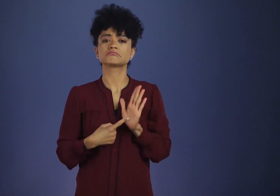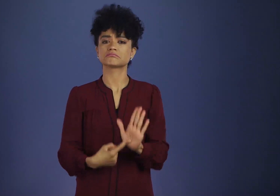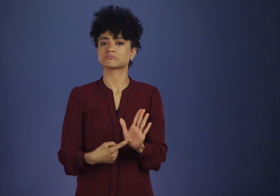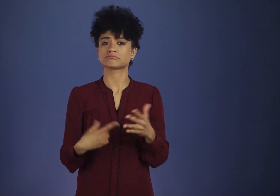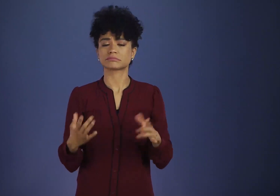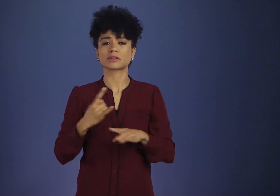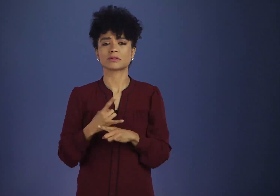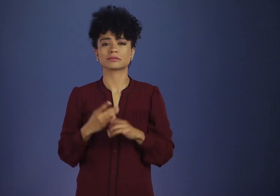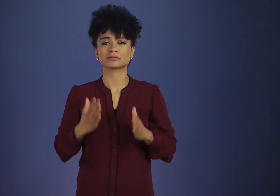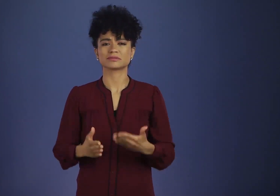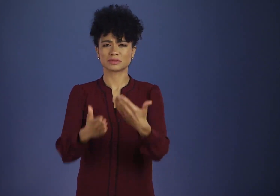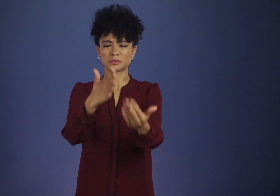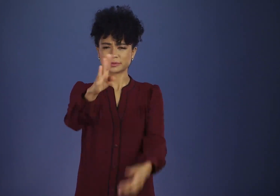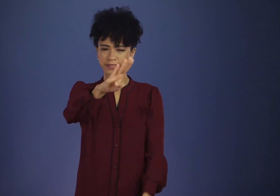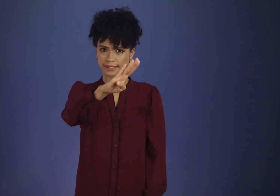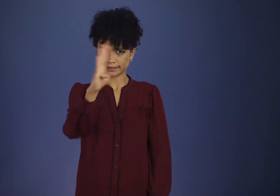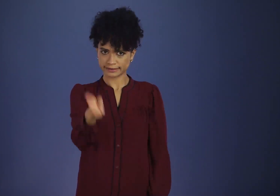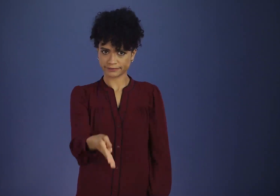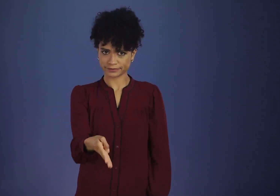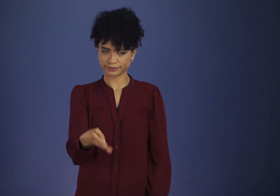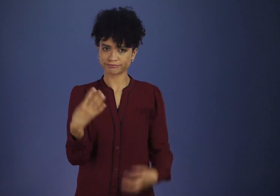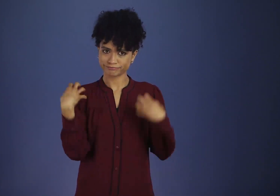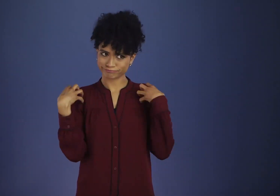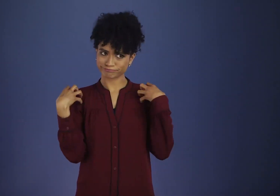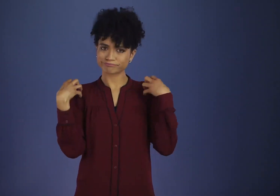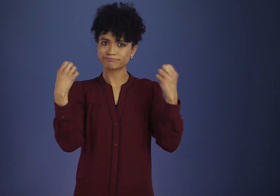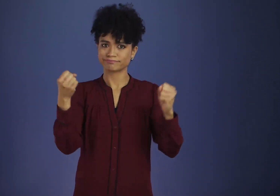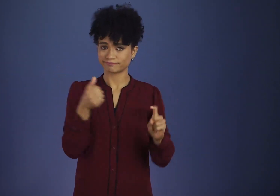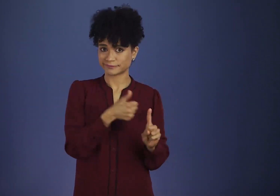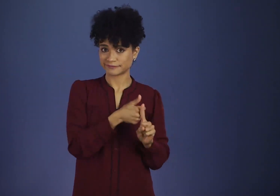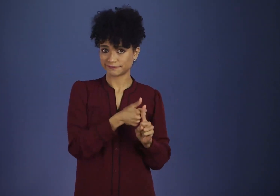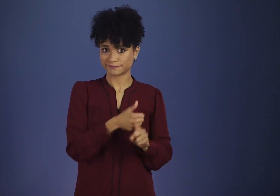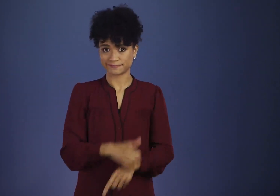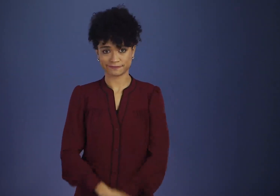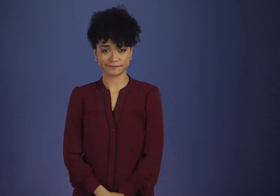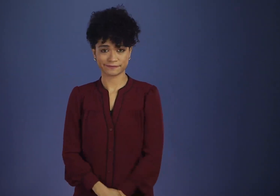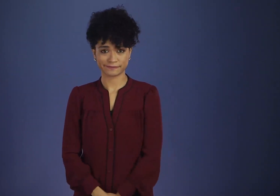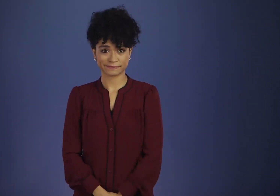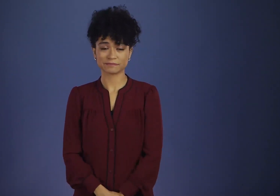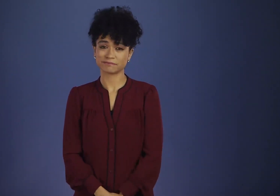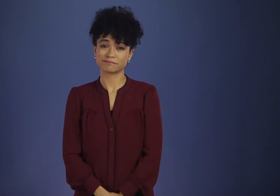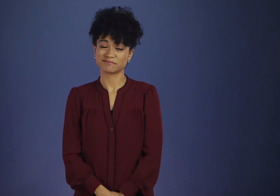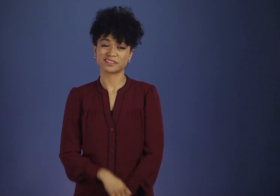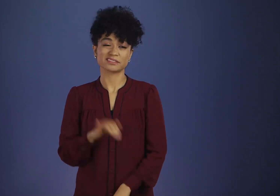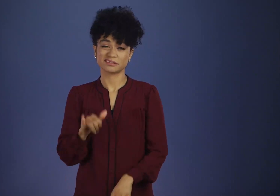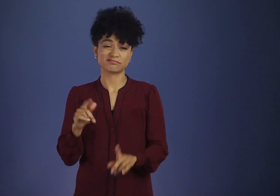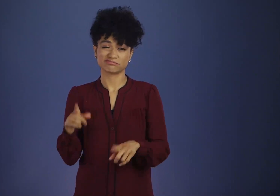It was a statistical fact that alcoholics almost never recovered on their own resources.